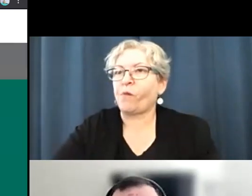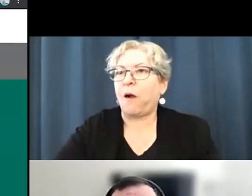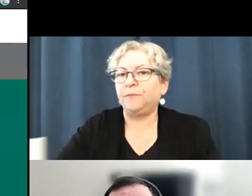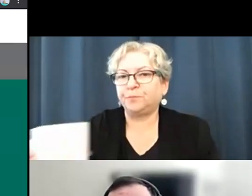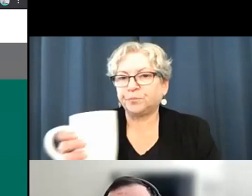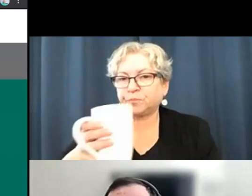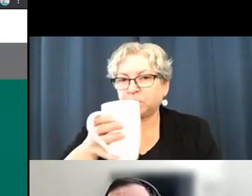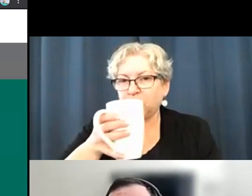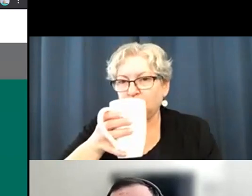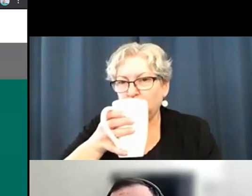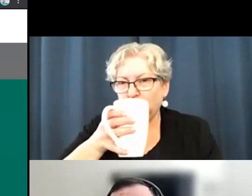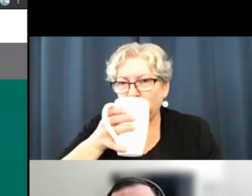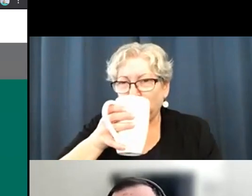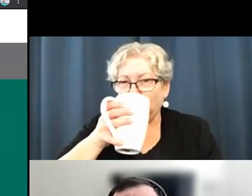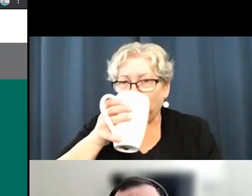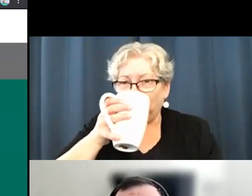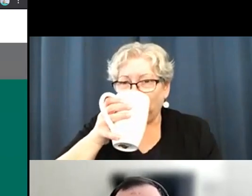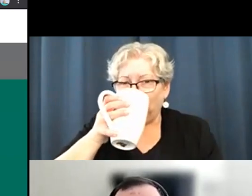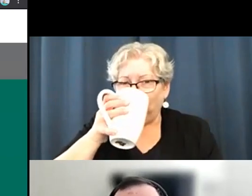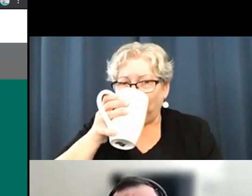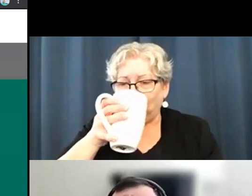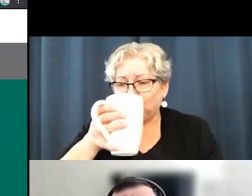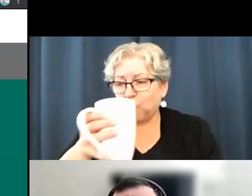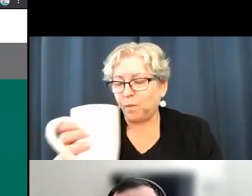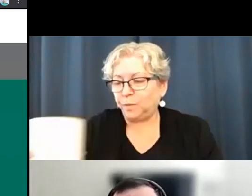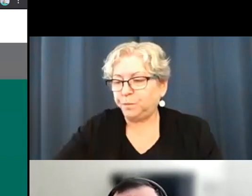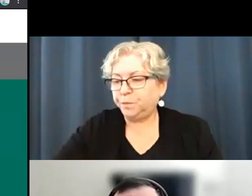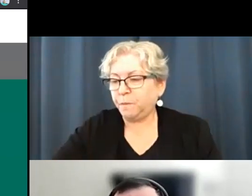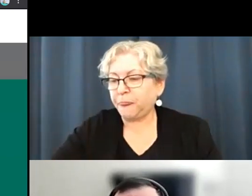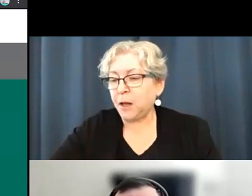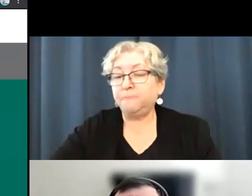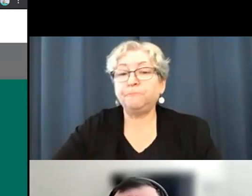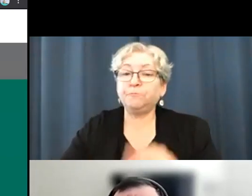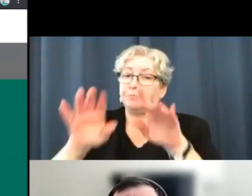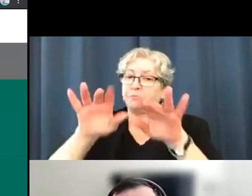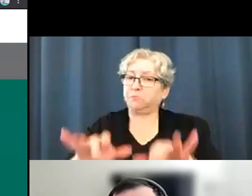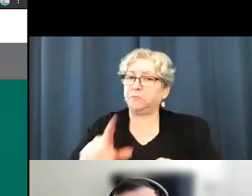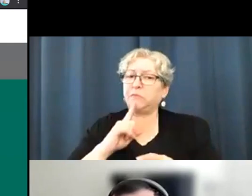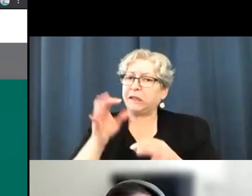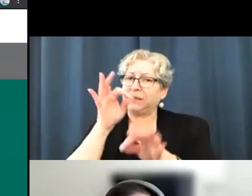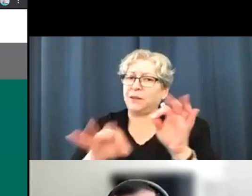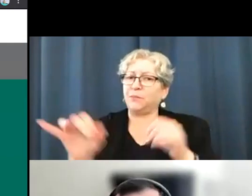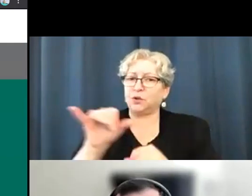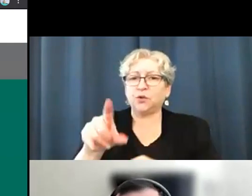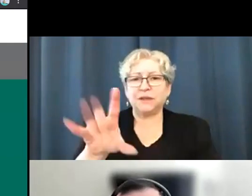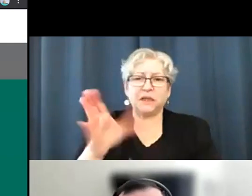So, keyboard testing is pretty simple as well. You might have done some of this a little bit